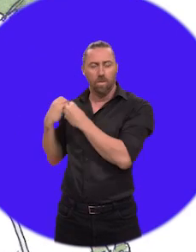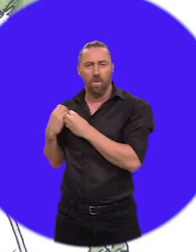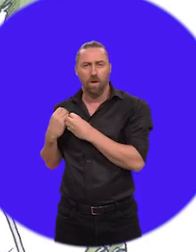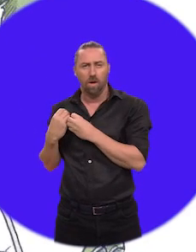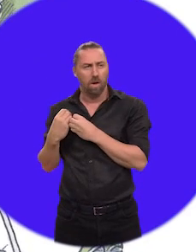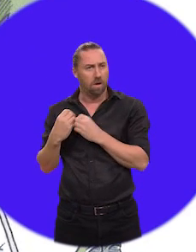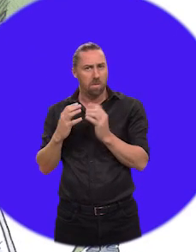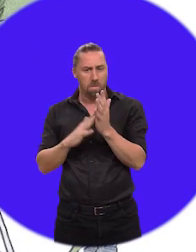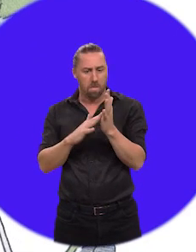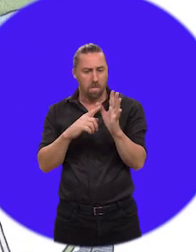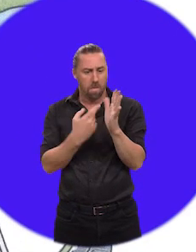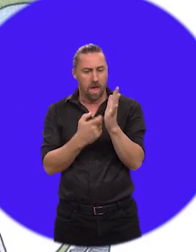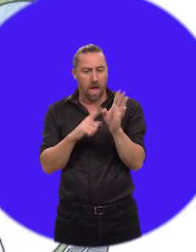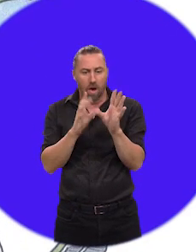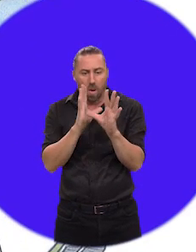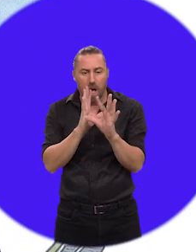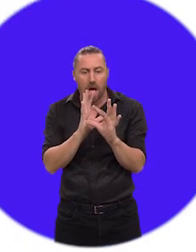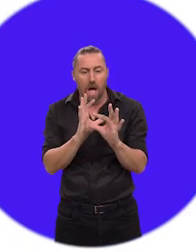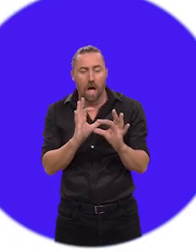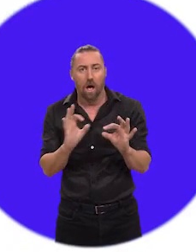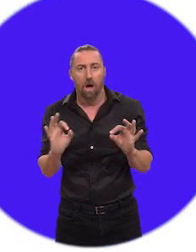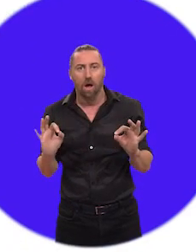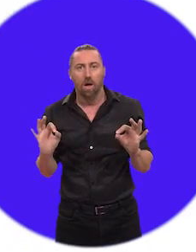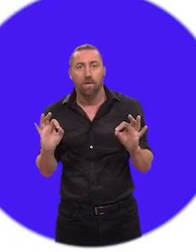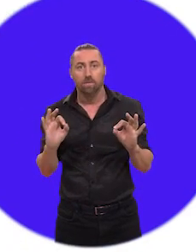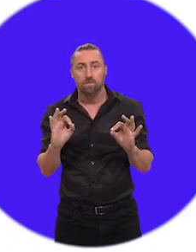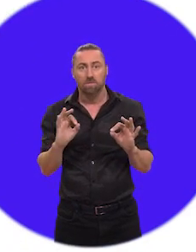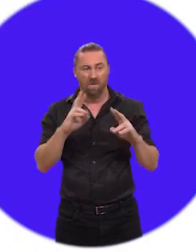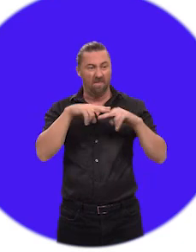Now that Mary was very quiet, her family hardly noticed her at all.